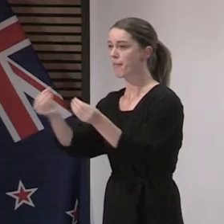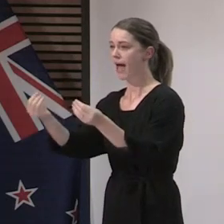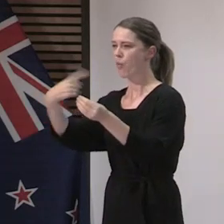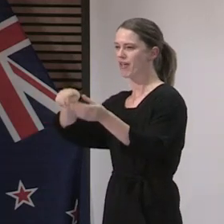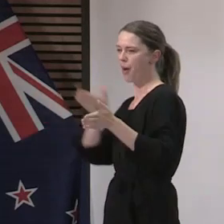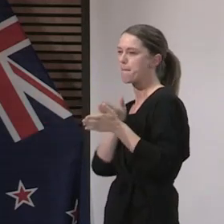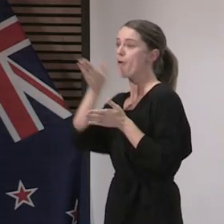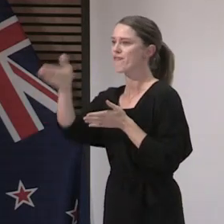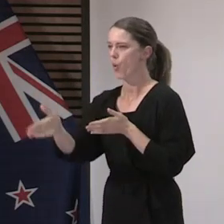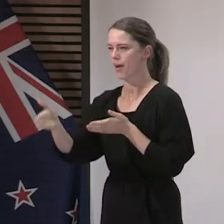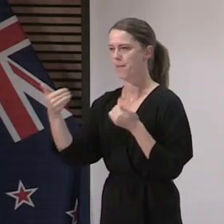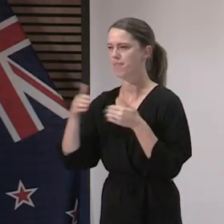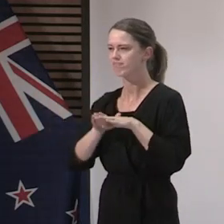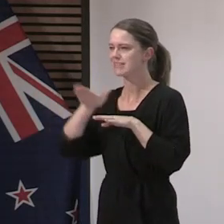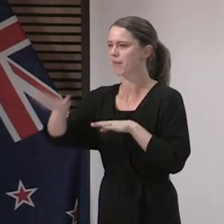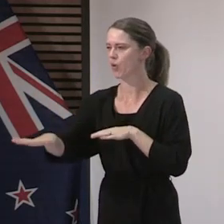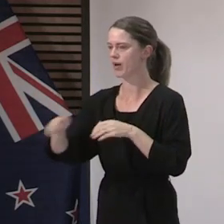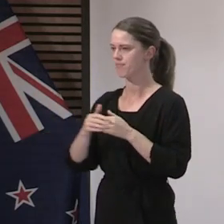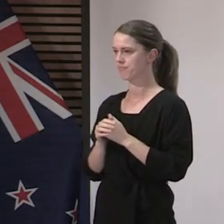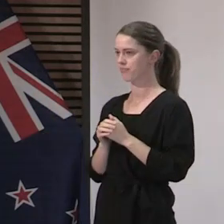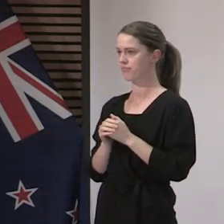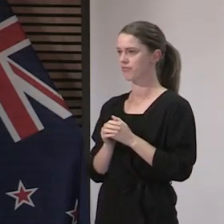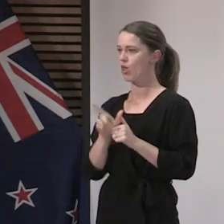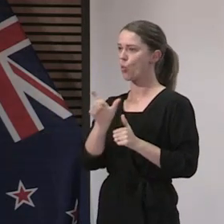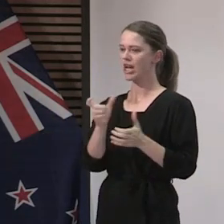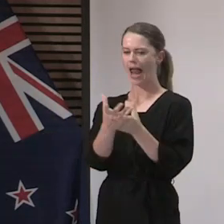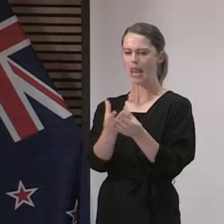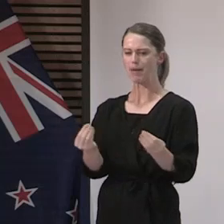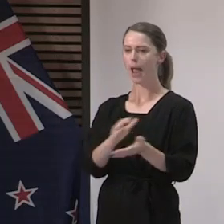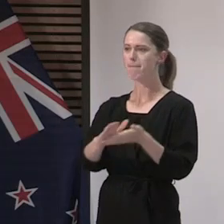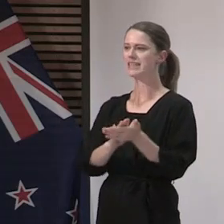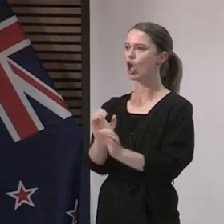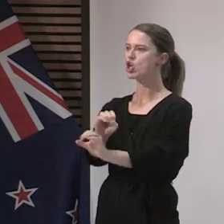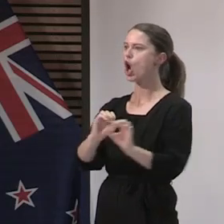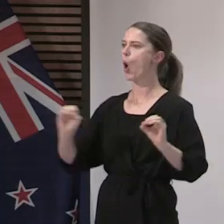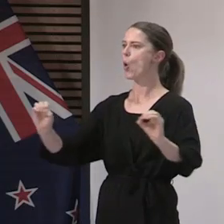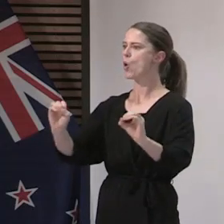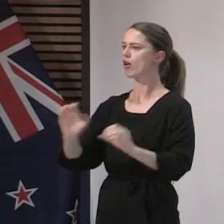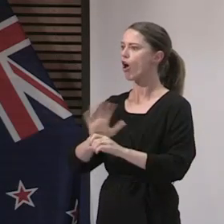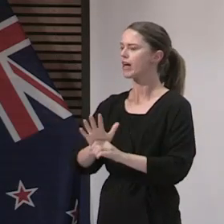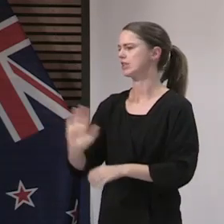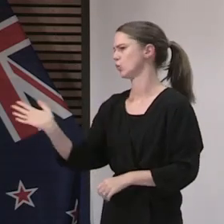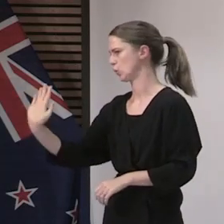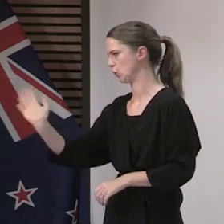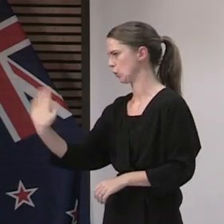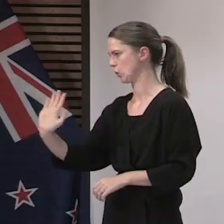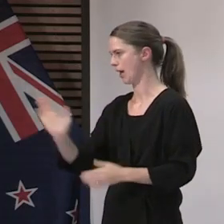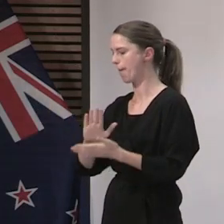taken a quantum leap forward in our goal to eliminate the